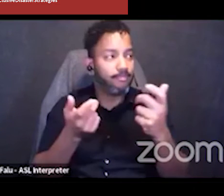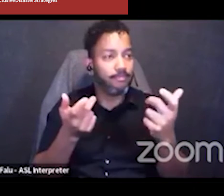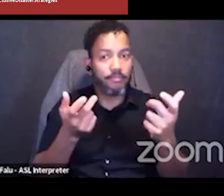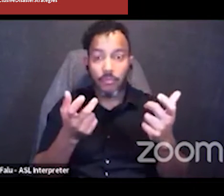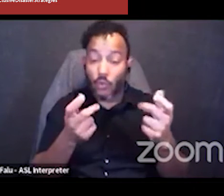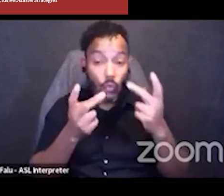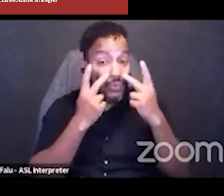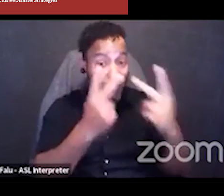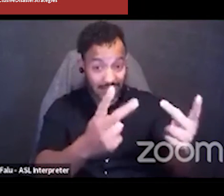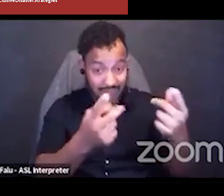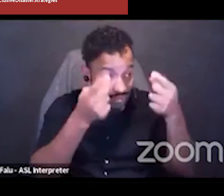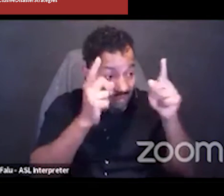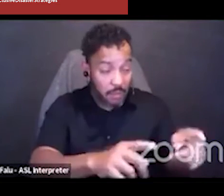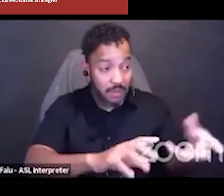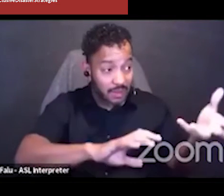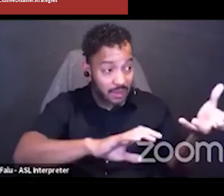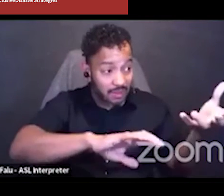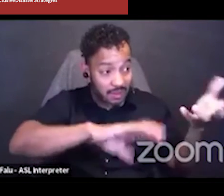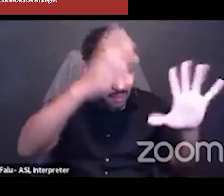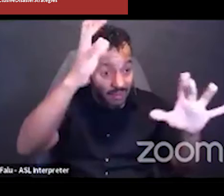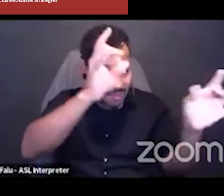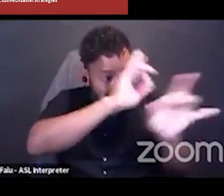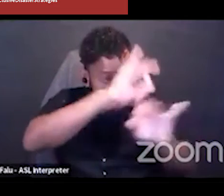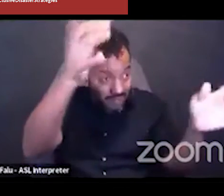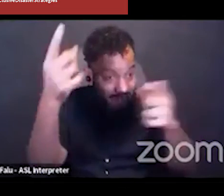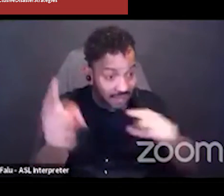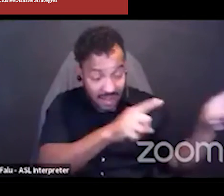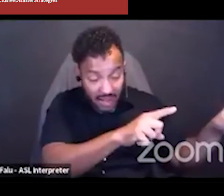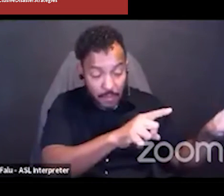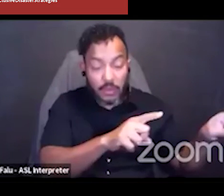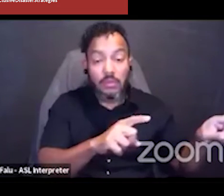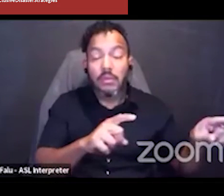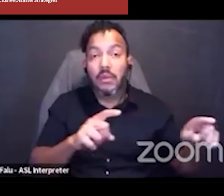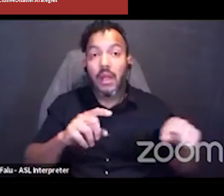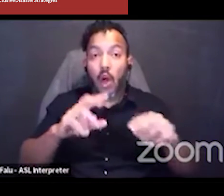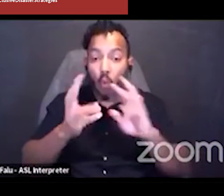lot of disasters are happening, it's undeniable, right? We all see it.